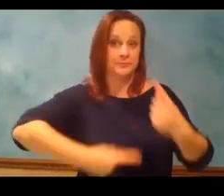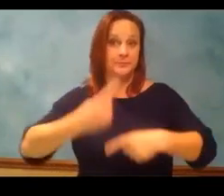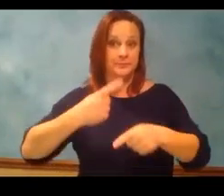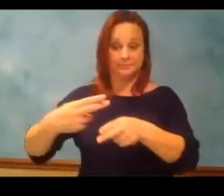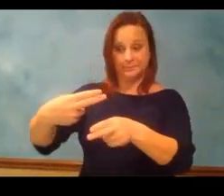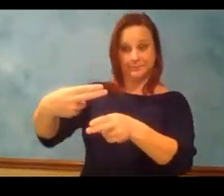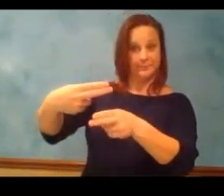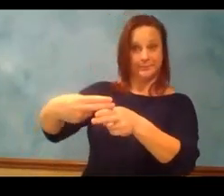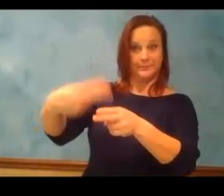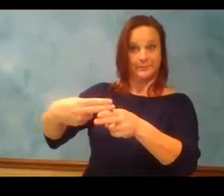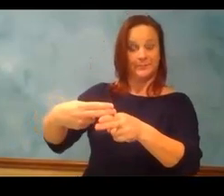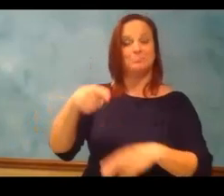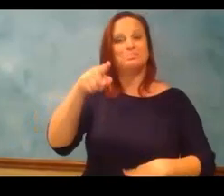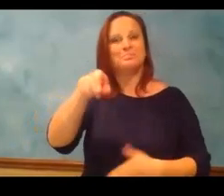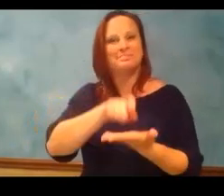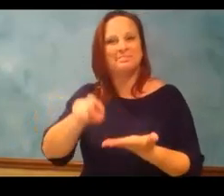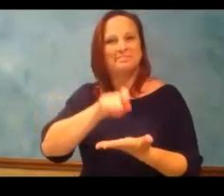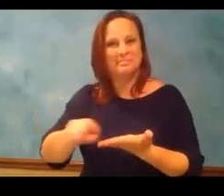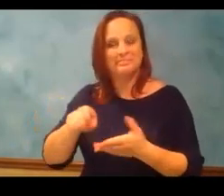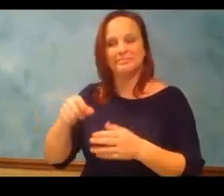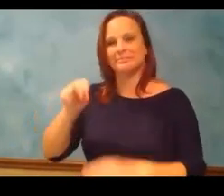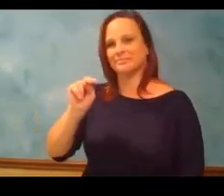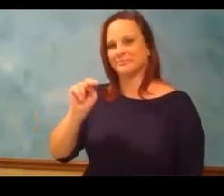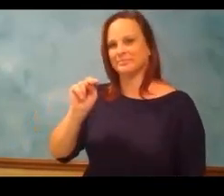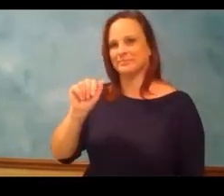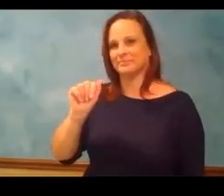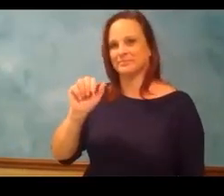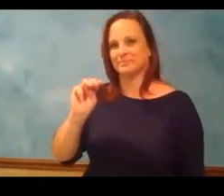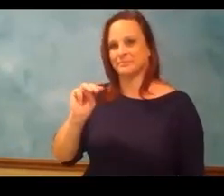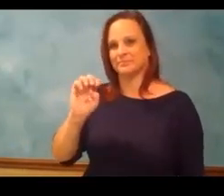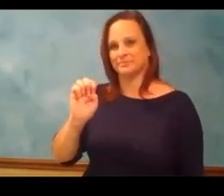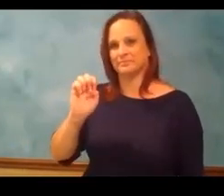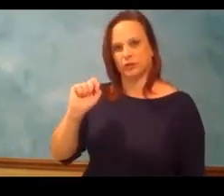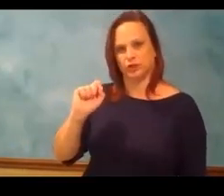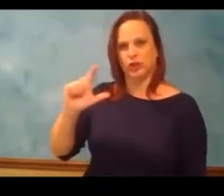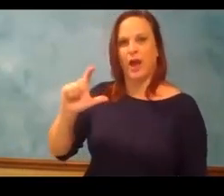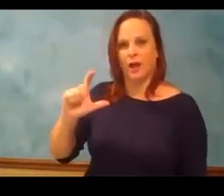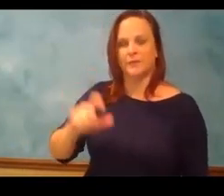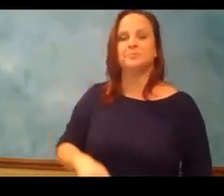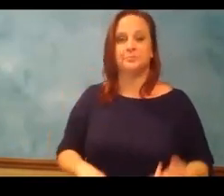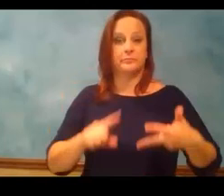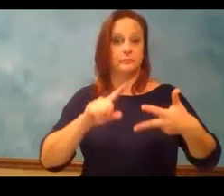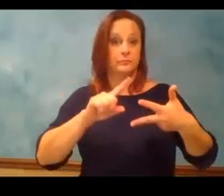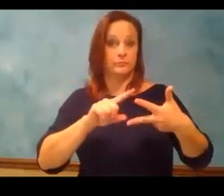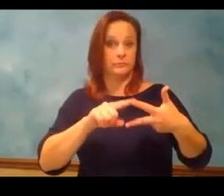if you see us sign this ("NAME"), you would write NAME in all caps.